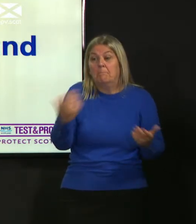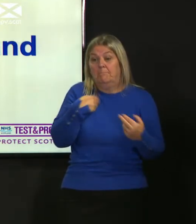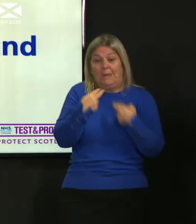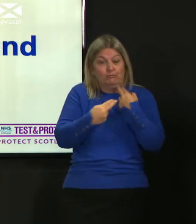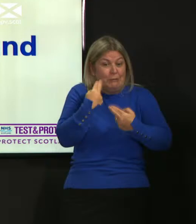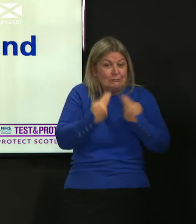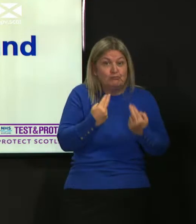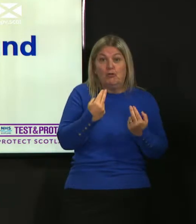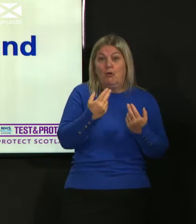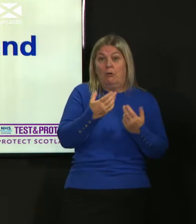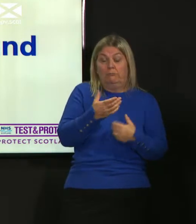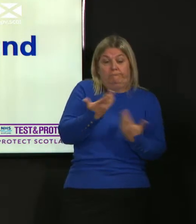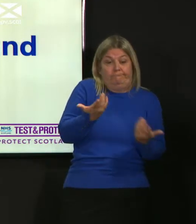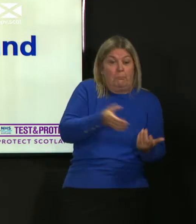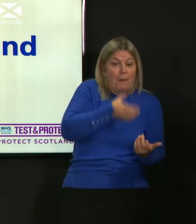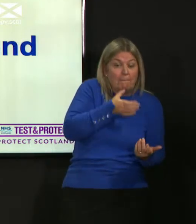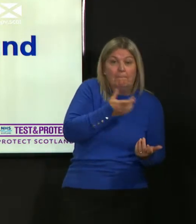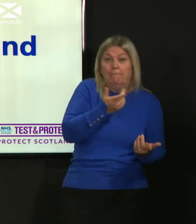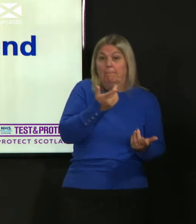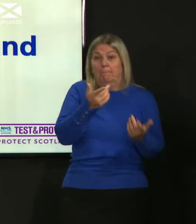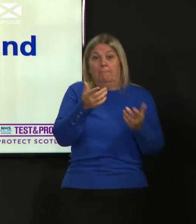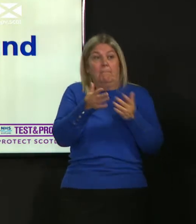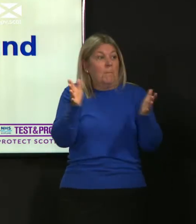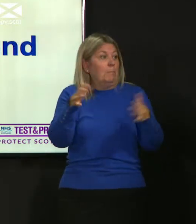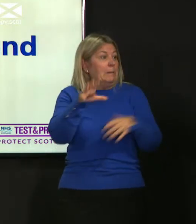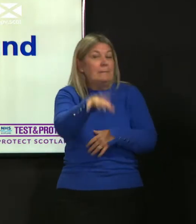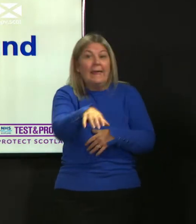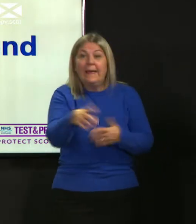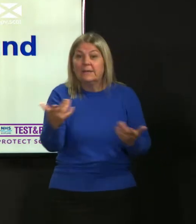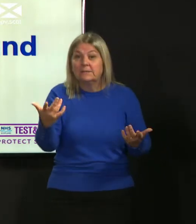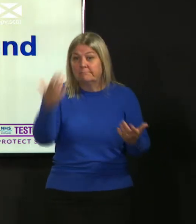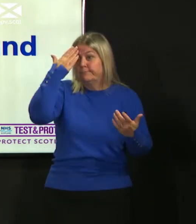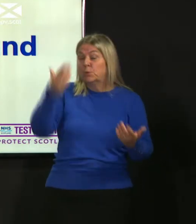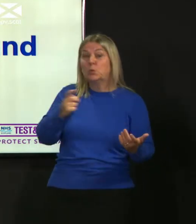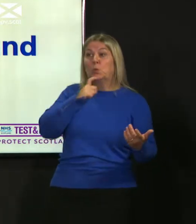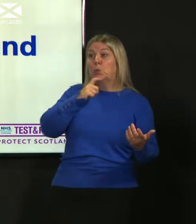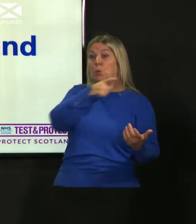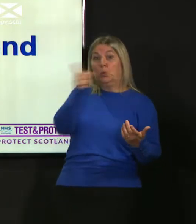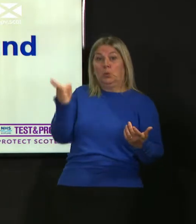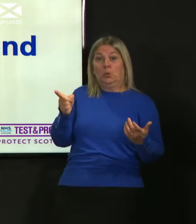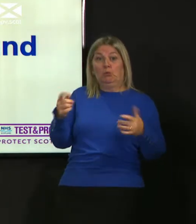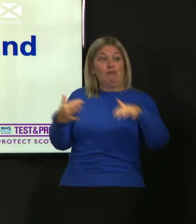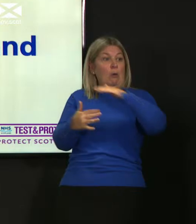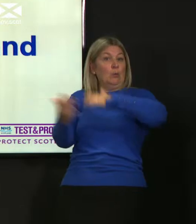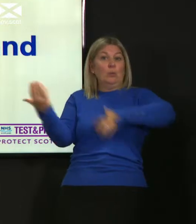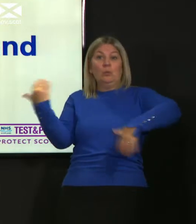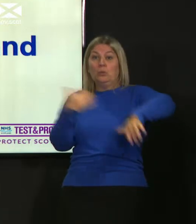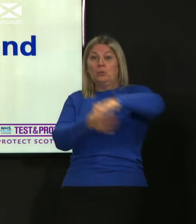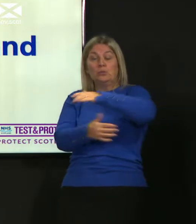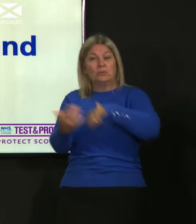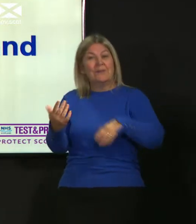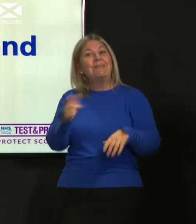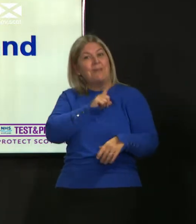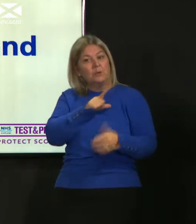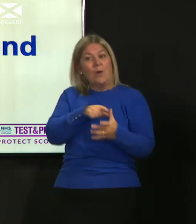we were in a public place, we don't know that. All the more reason then why downloading the Protect